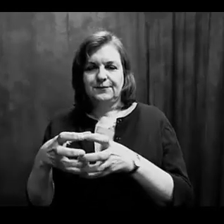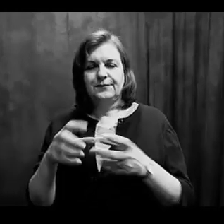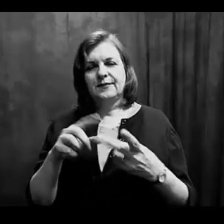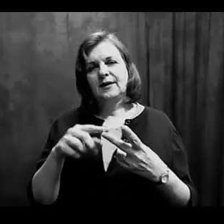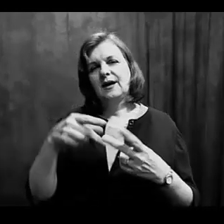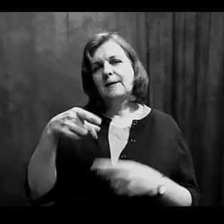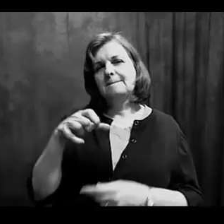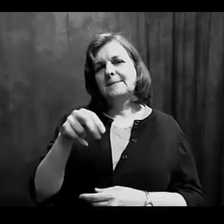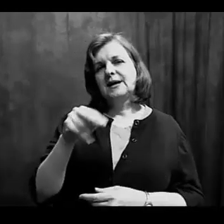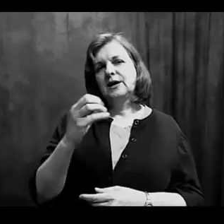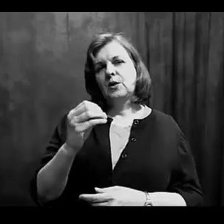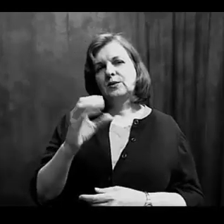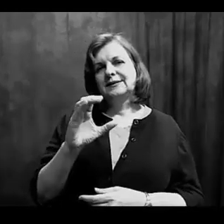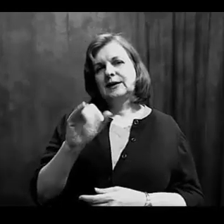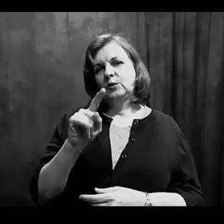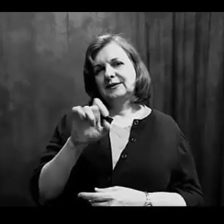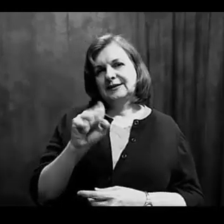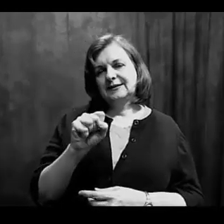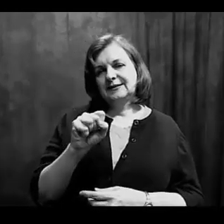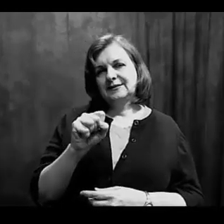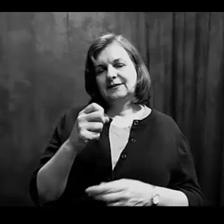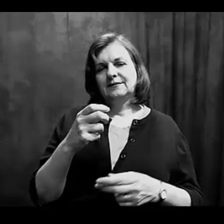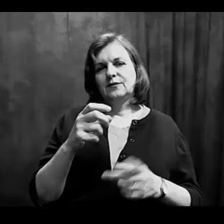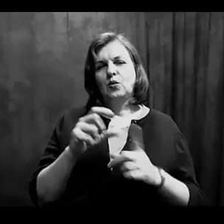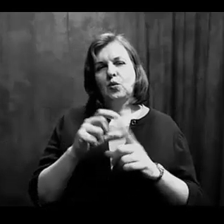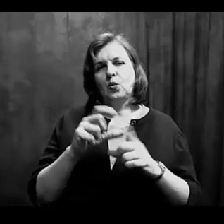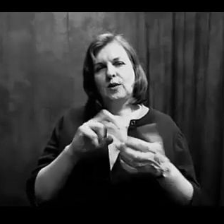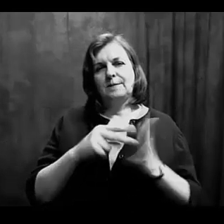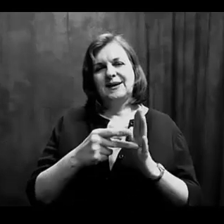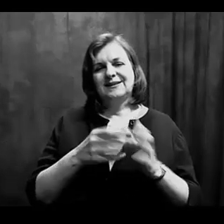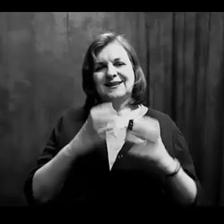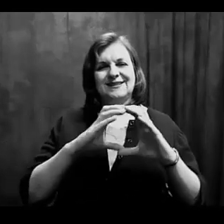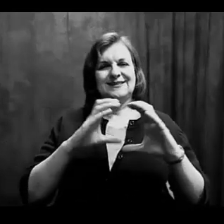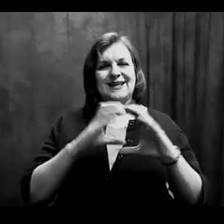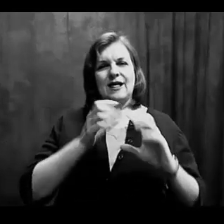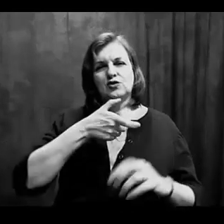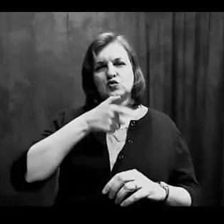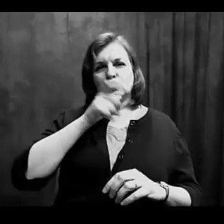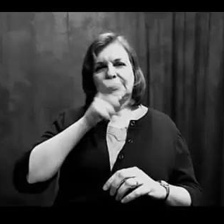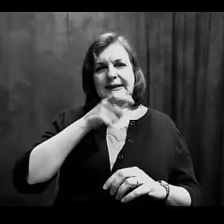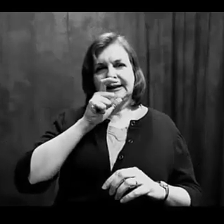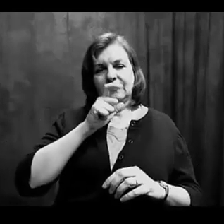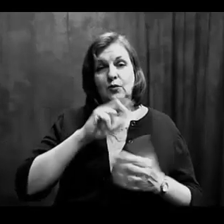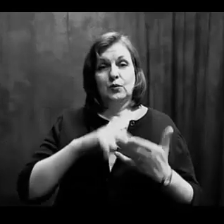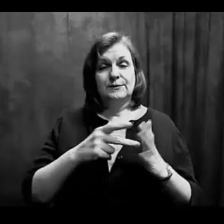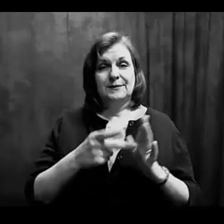pinocytosis is cell drinking so this is actually